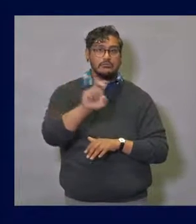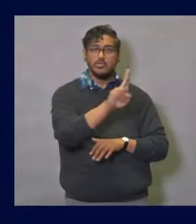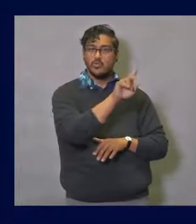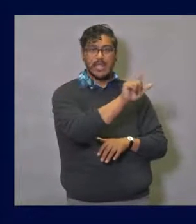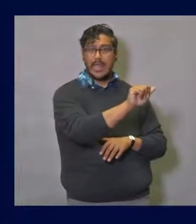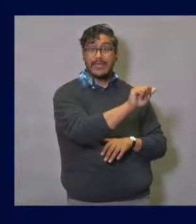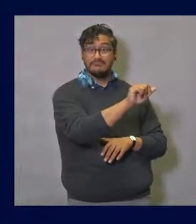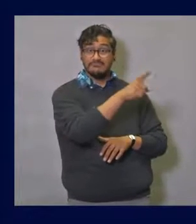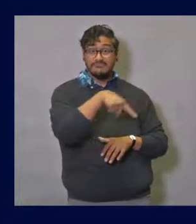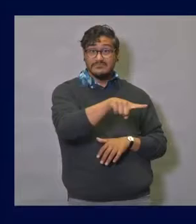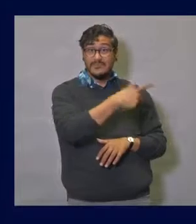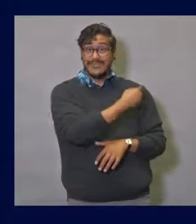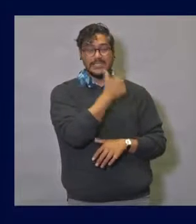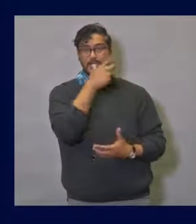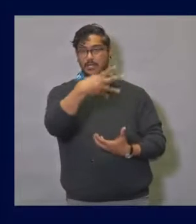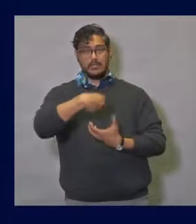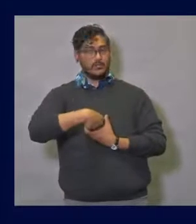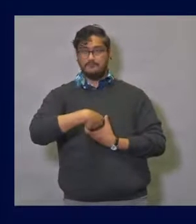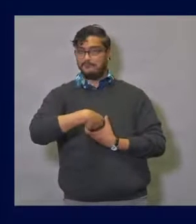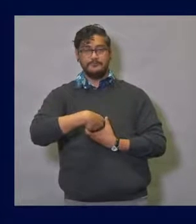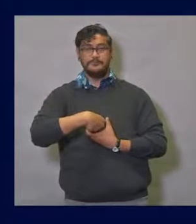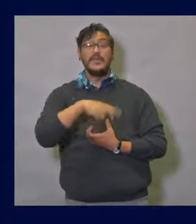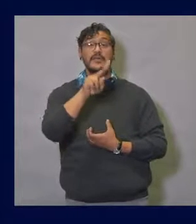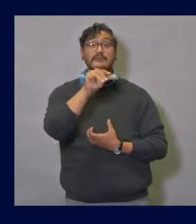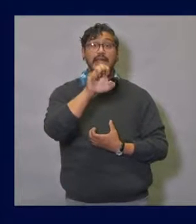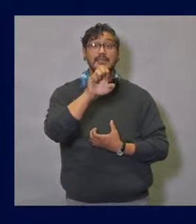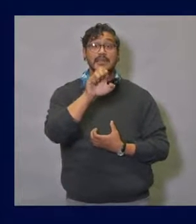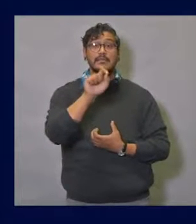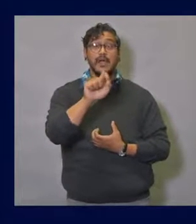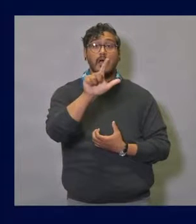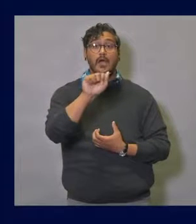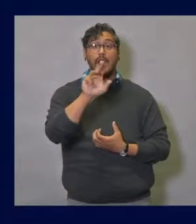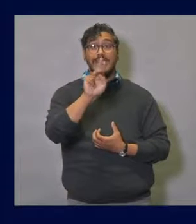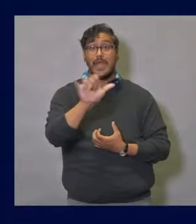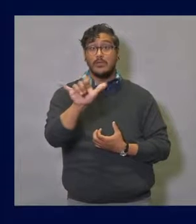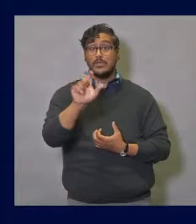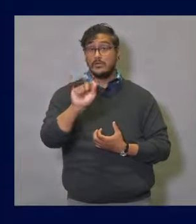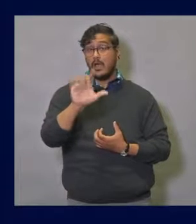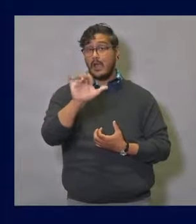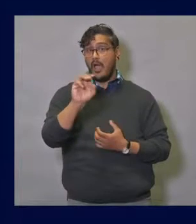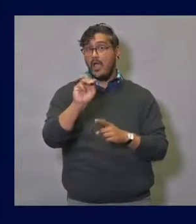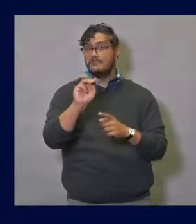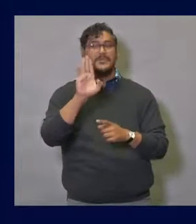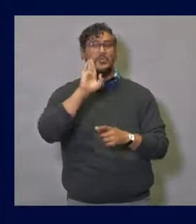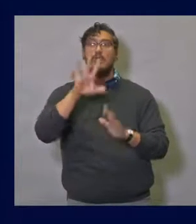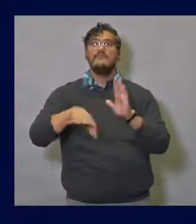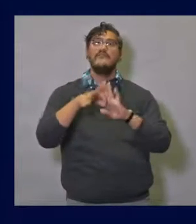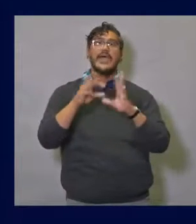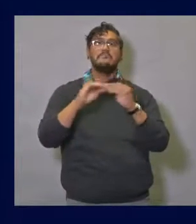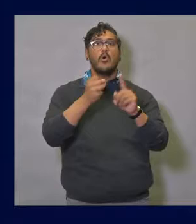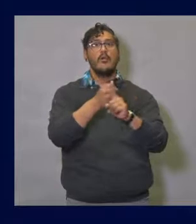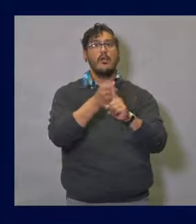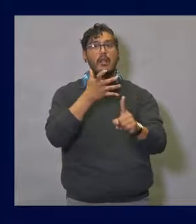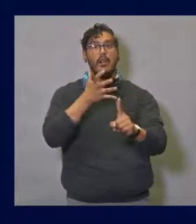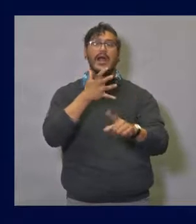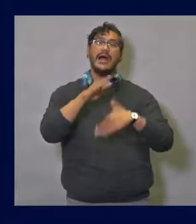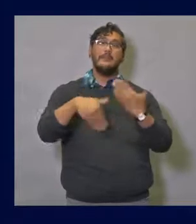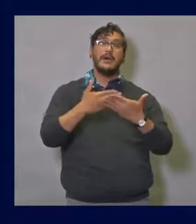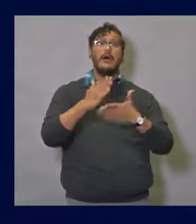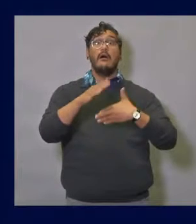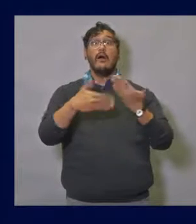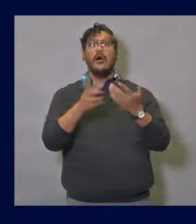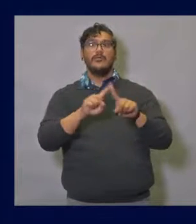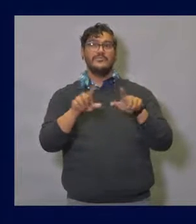SUCH AS KAISER AND UCLA.